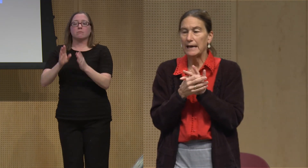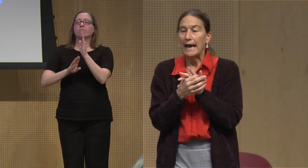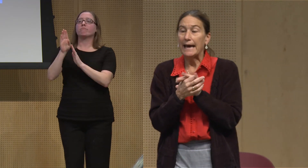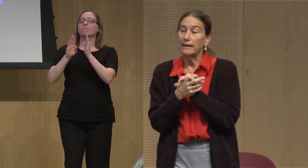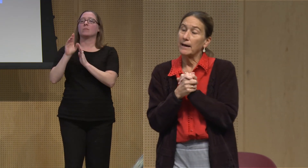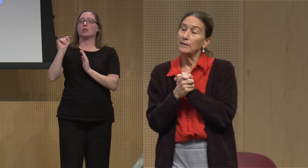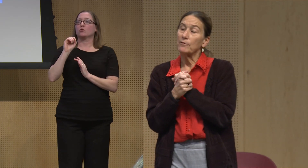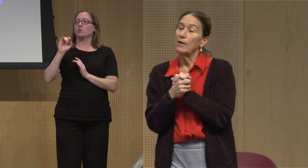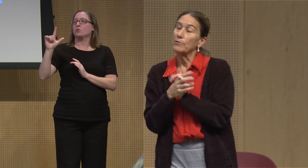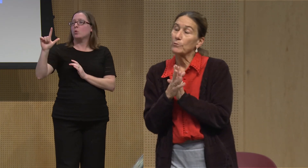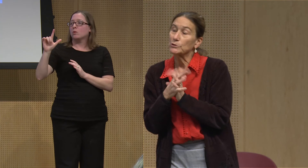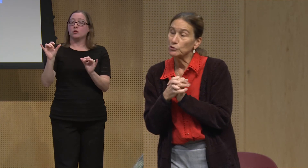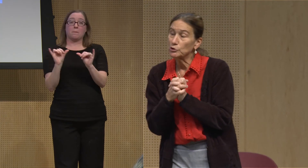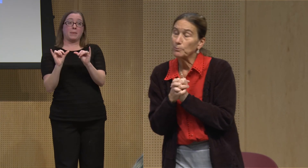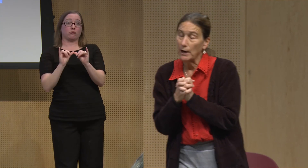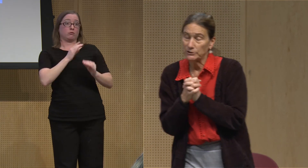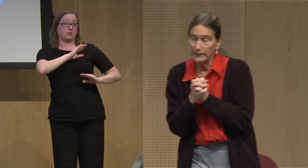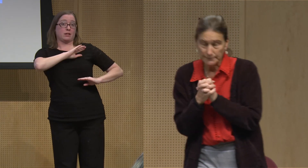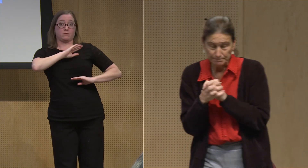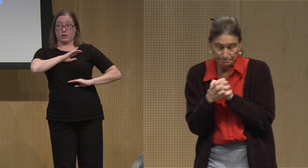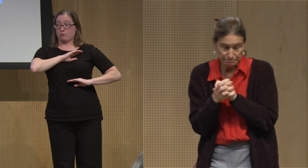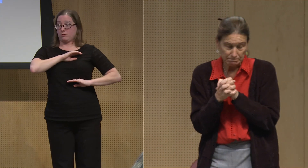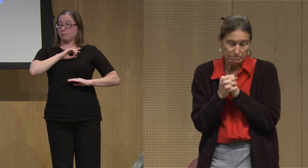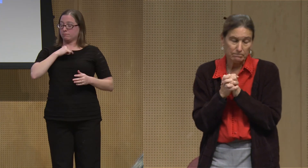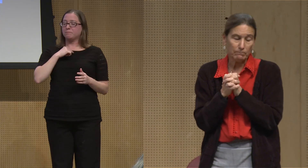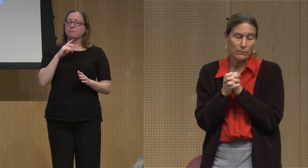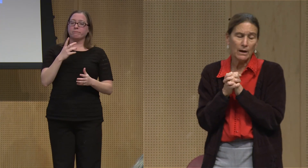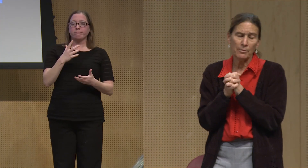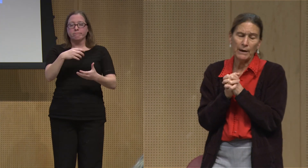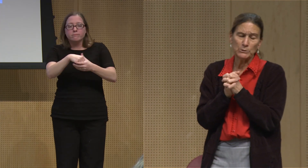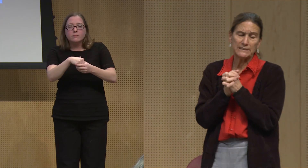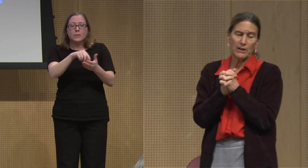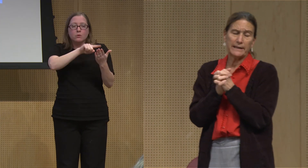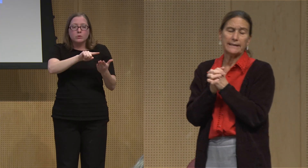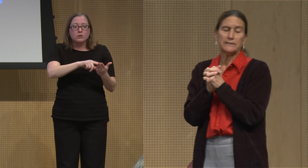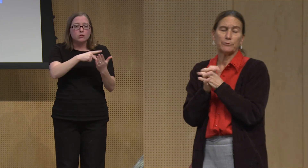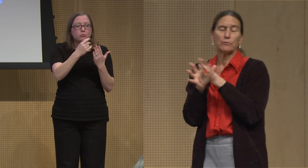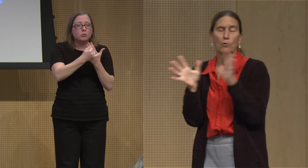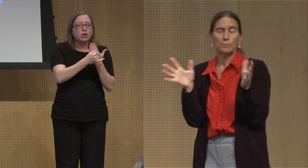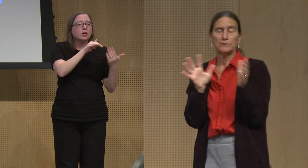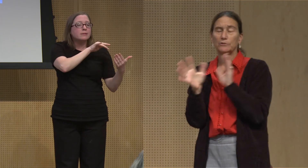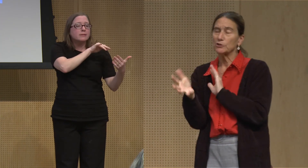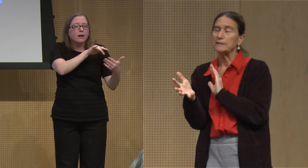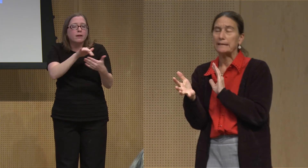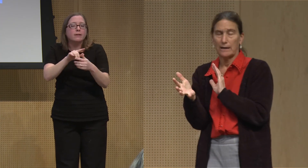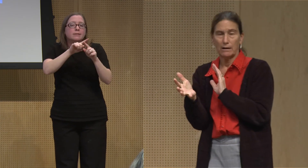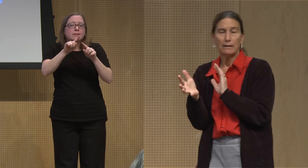AND I GOT INVOLVED WITH A RESEARCH PROJECT THAT WAS STUDYING DIFFERENT FORMS OF NURSING CARE,